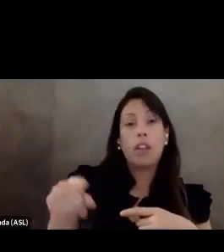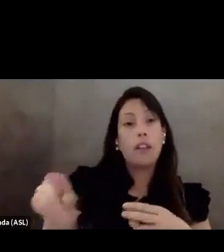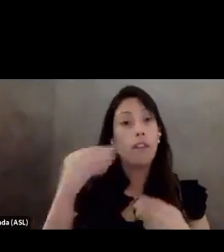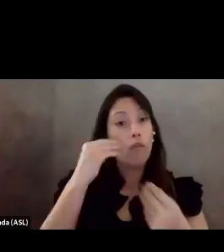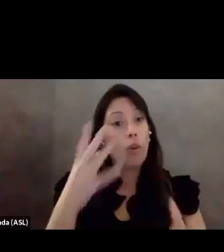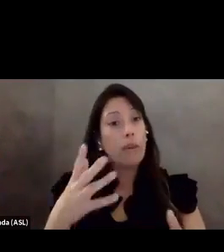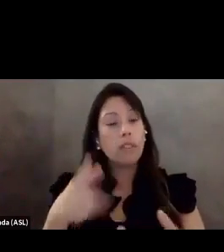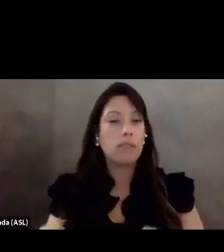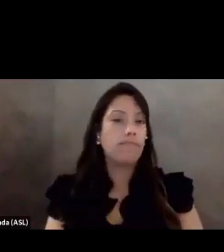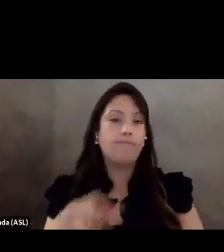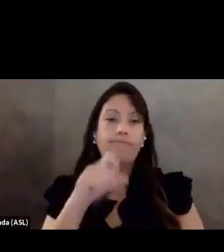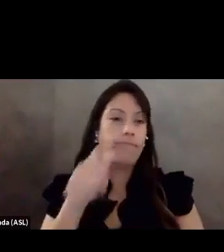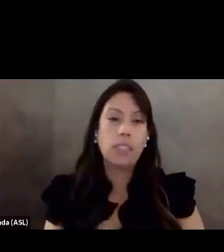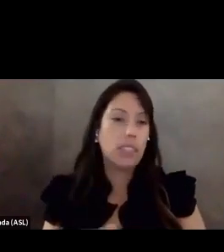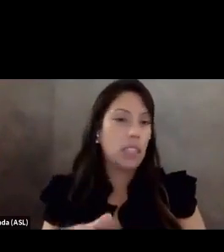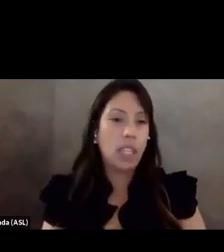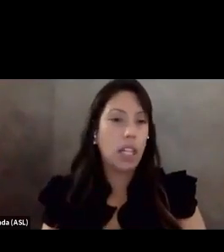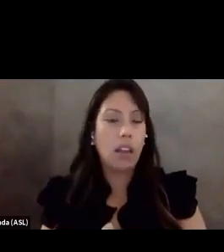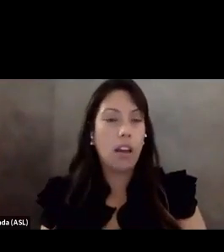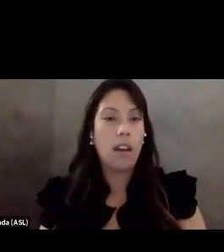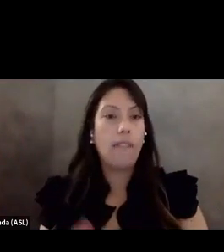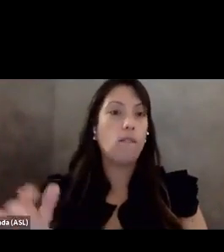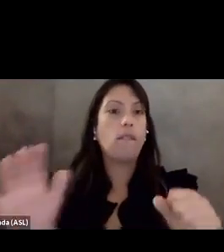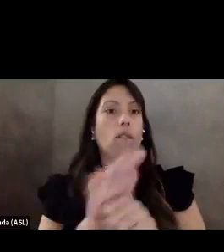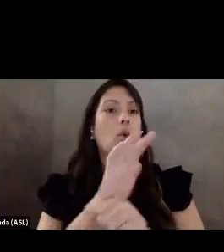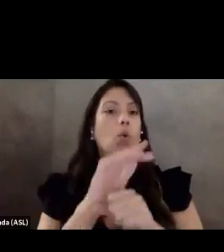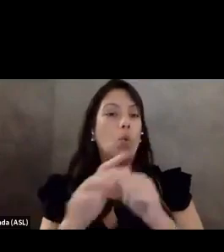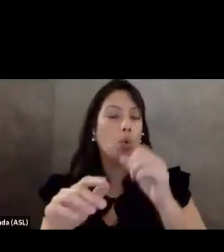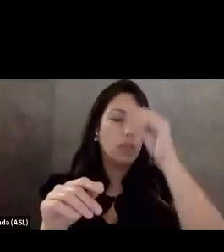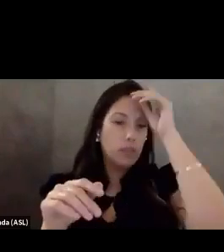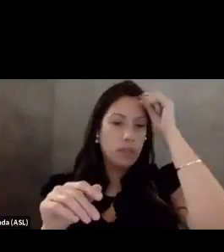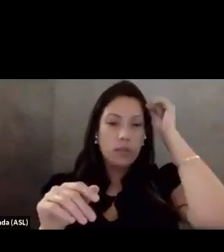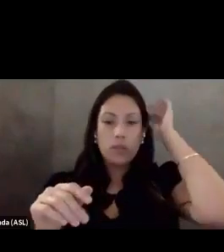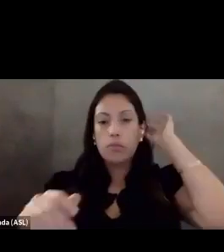not as full as we would like to see for the case interview, for the reasons that